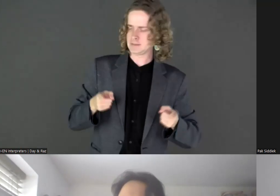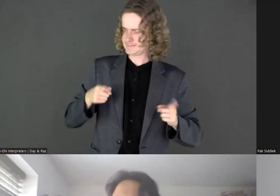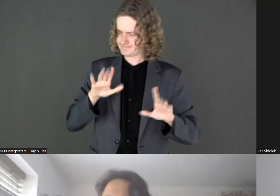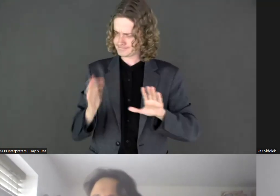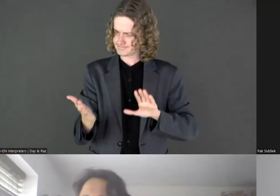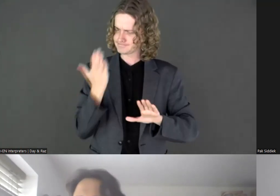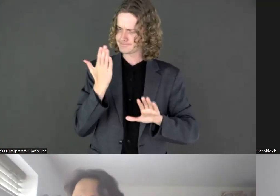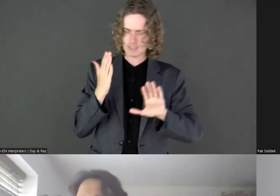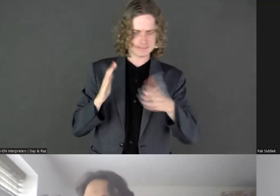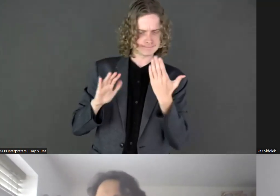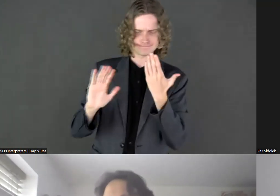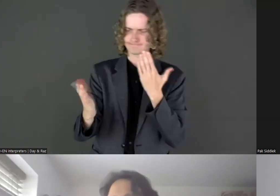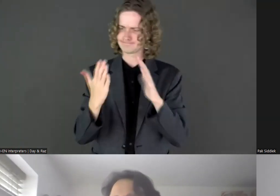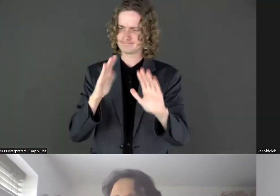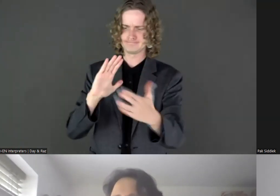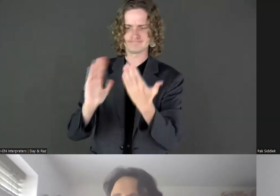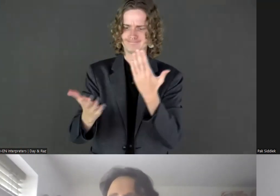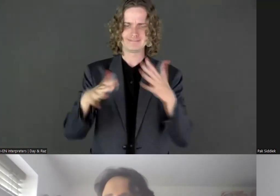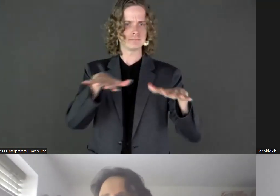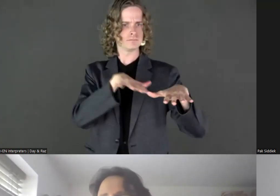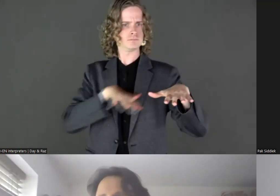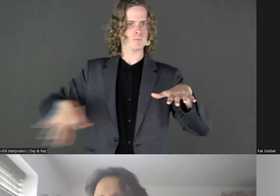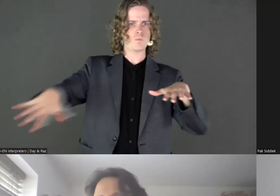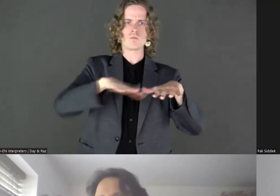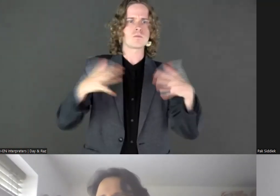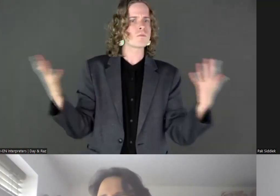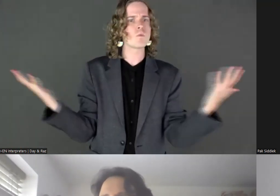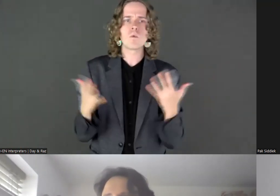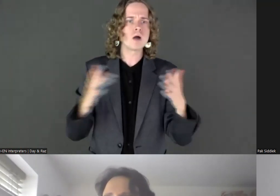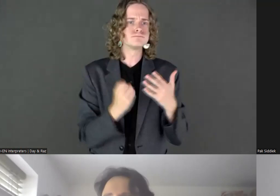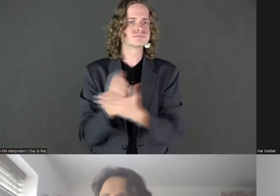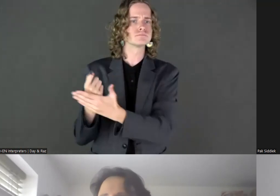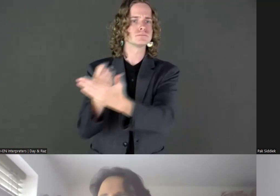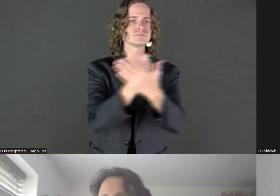This would be crucial. So ensure involvement. And